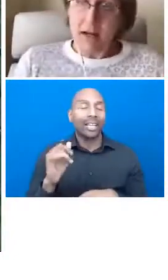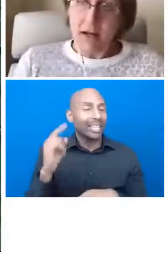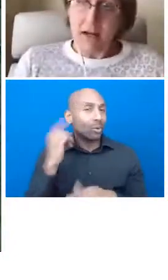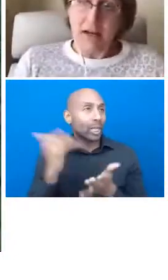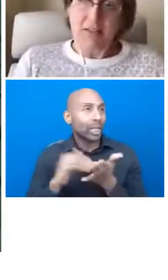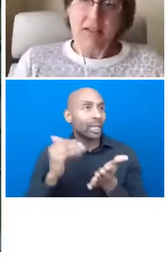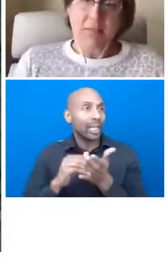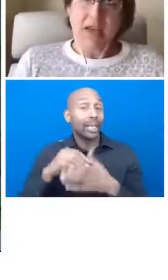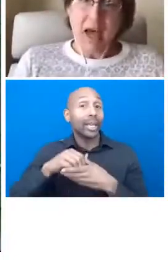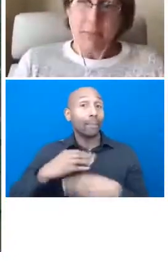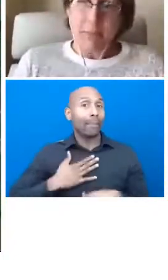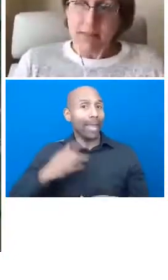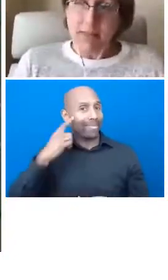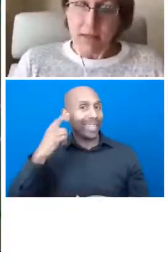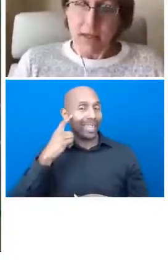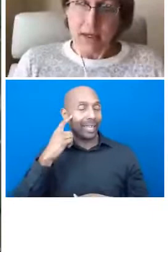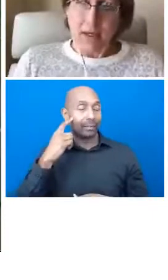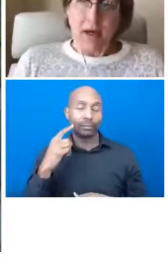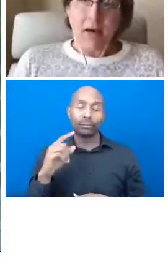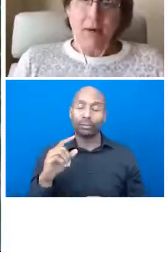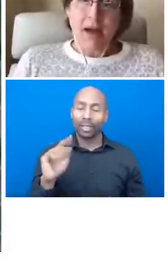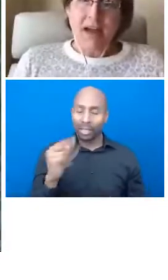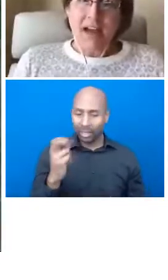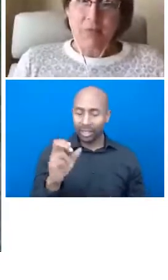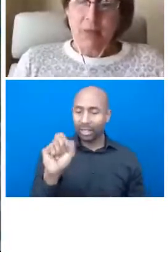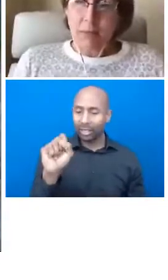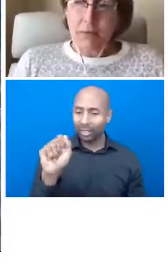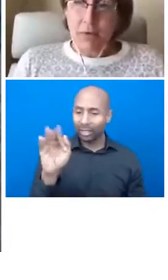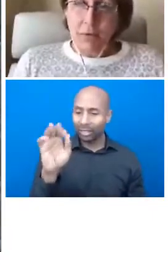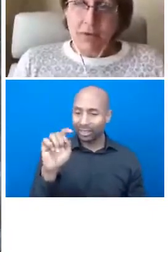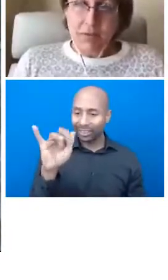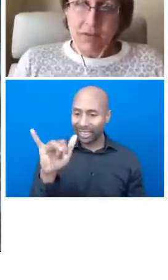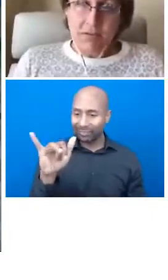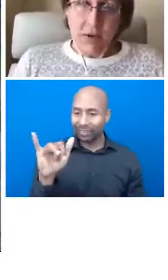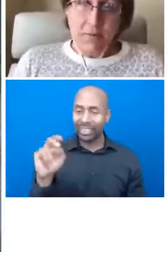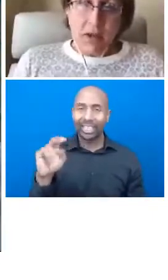If something happens to me, I have people to pull resources from.